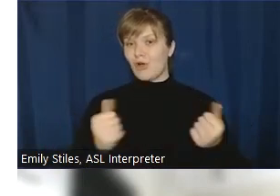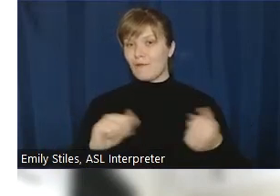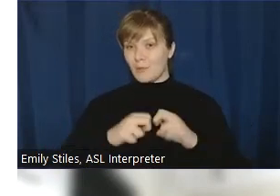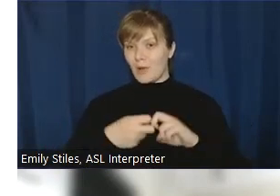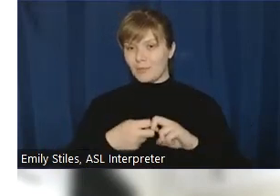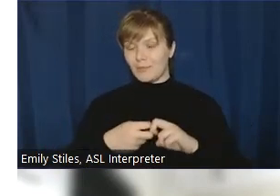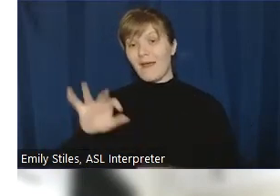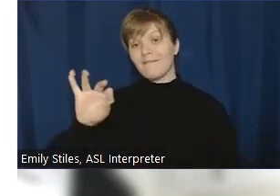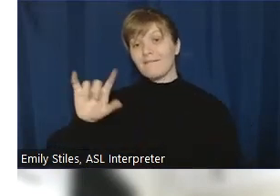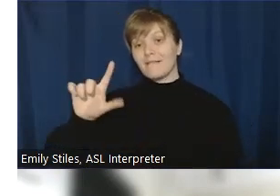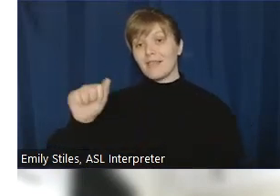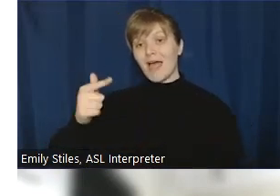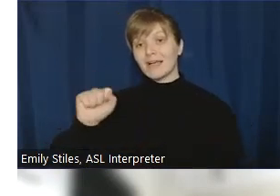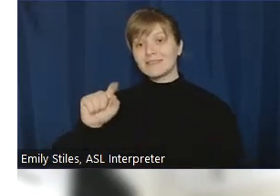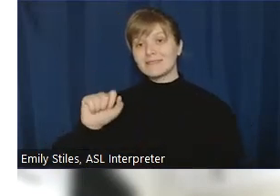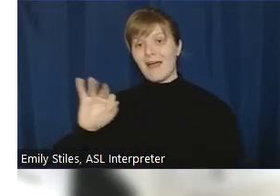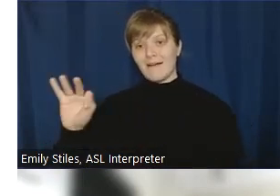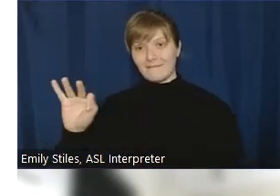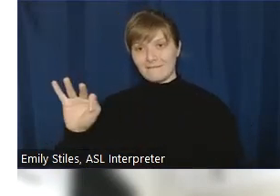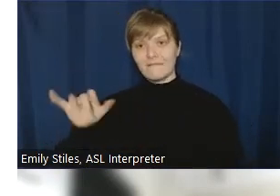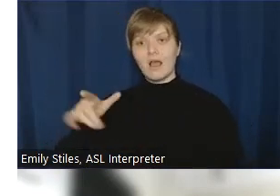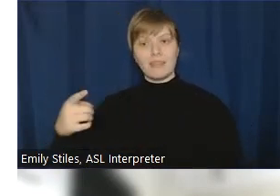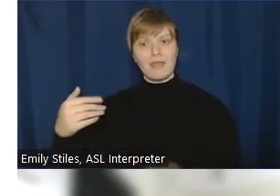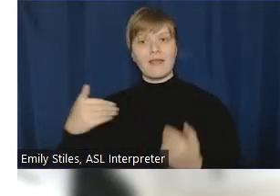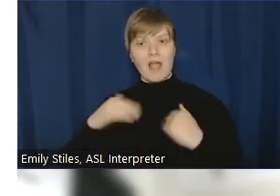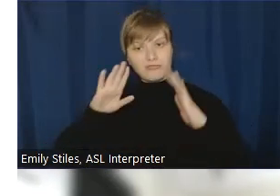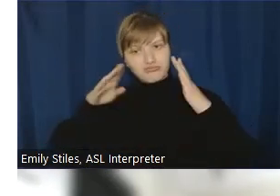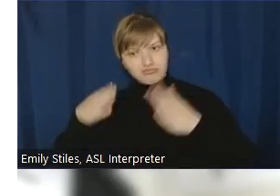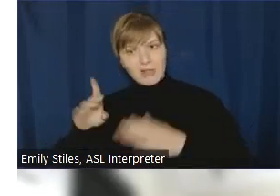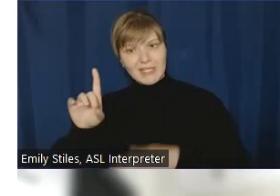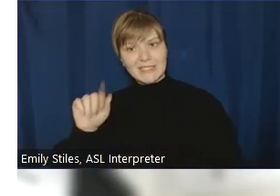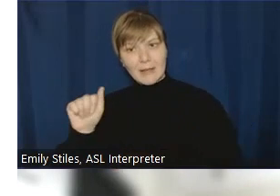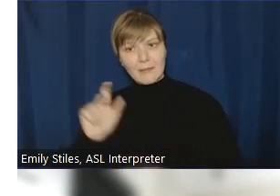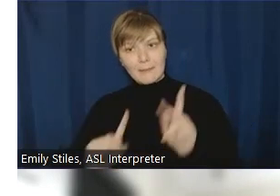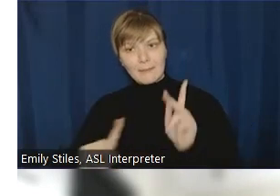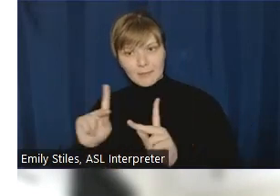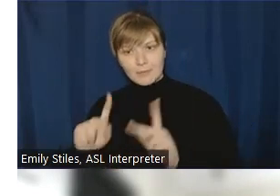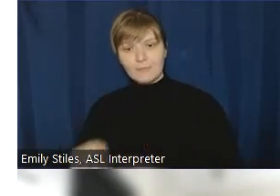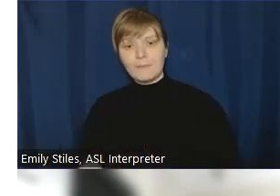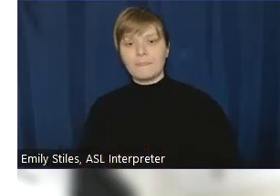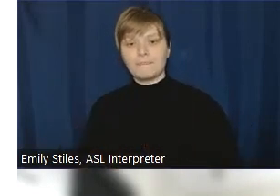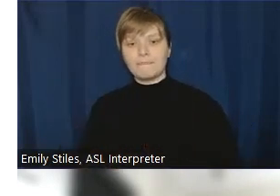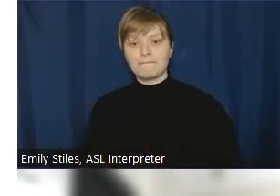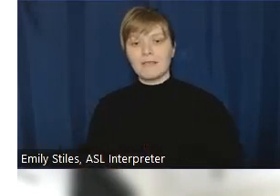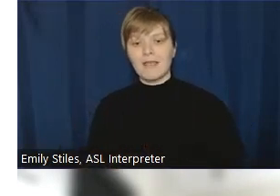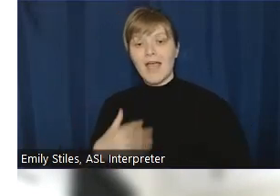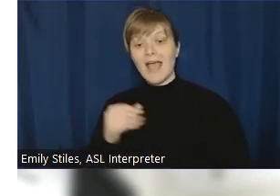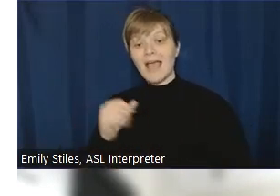they convened people with disabilities, older adults, and community partners to develop a macro